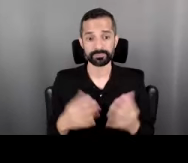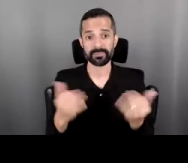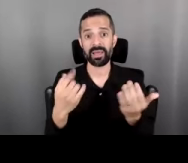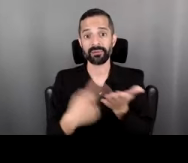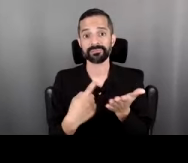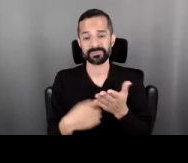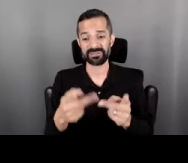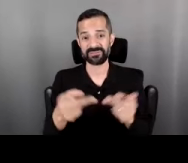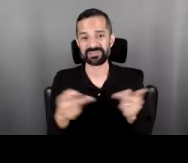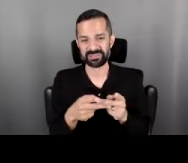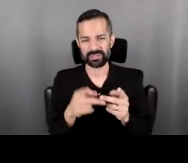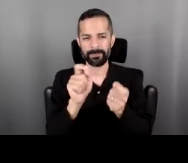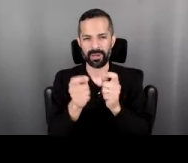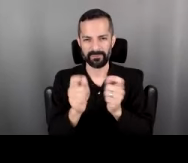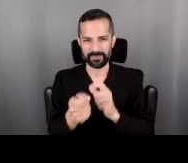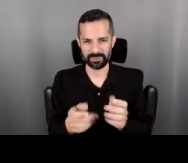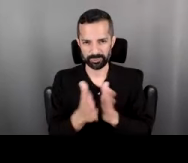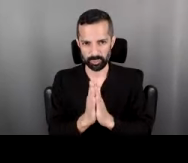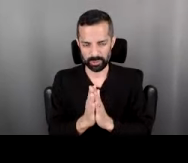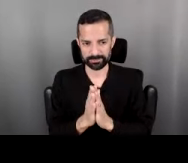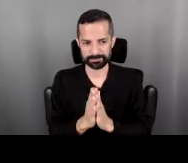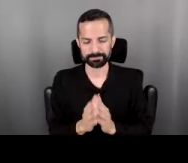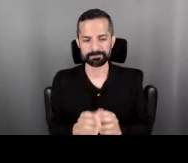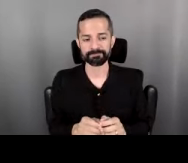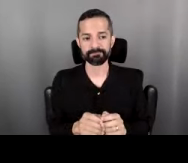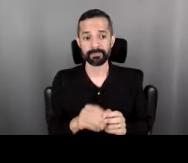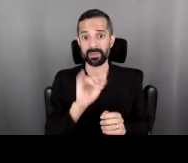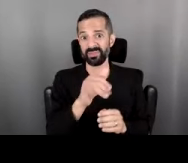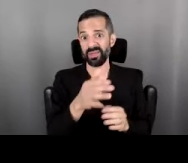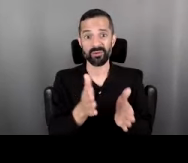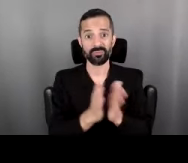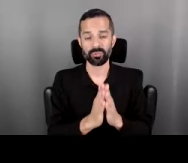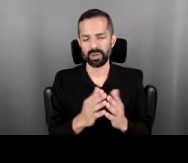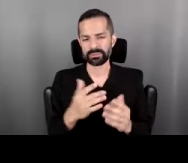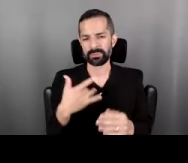So this is a request that typically runs through the Administrative Services